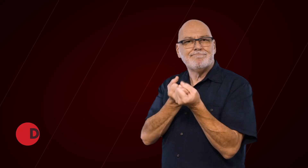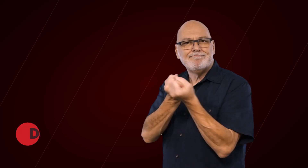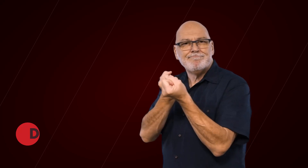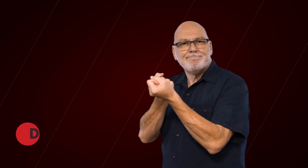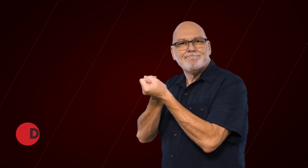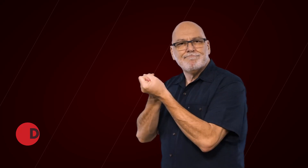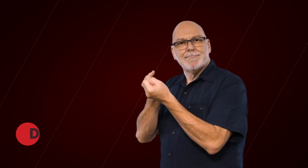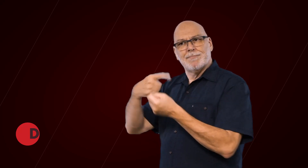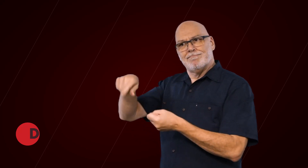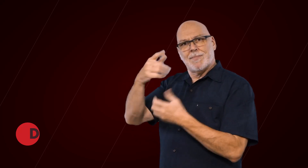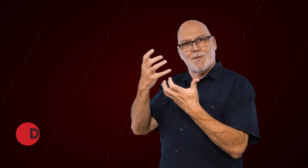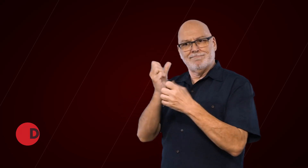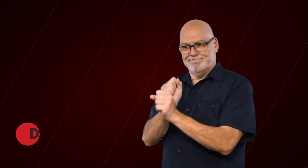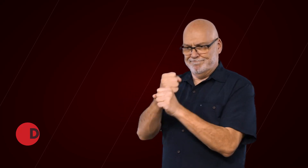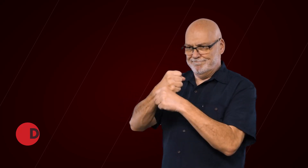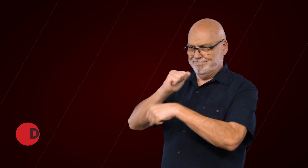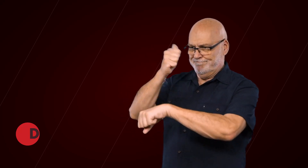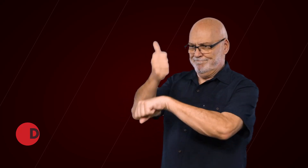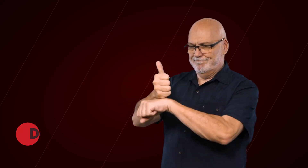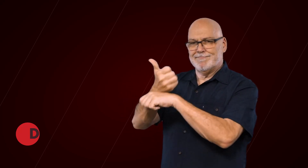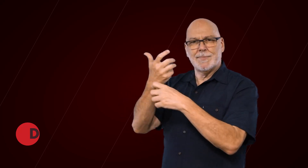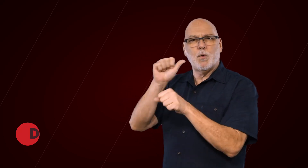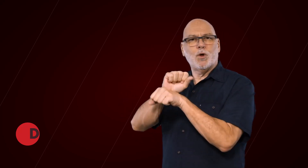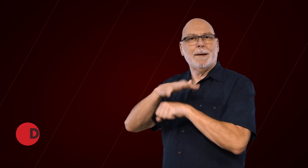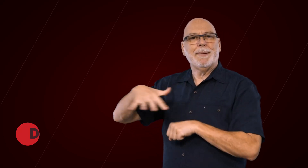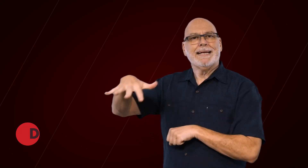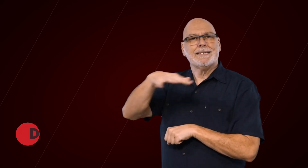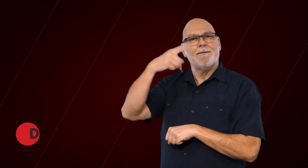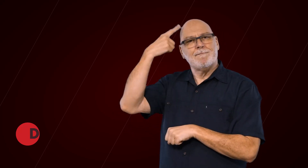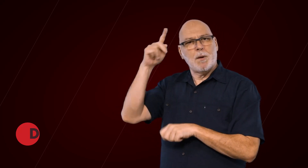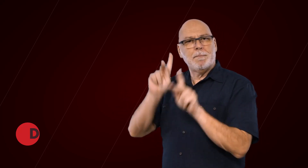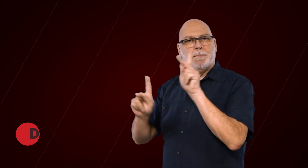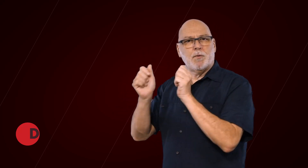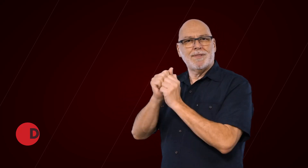financial assistance to create an inclusive workplace for persons